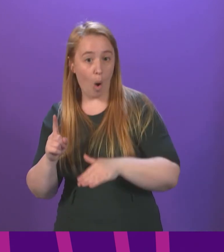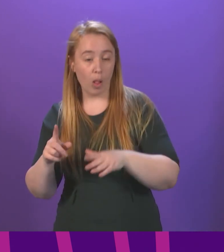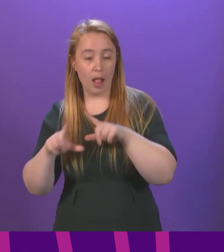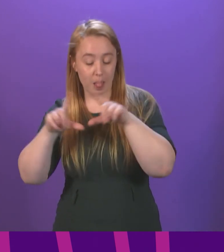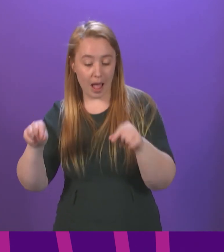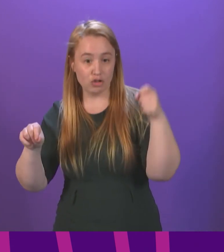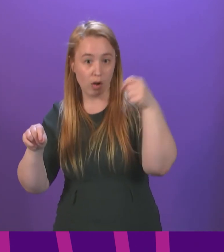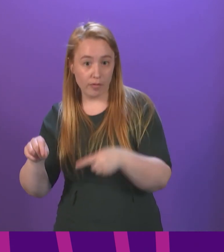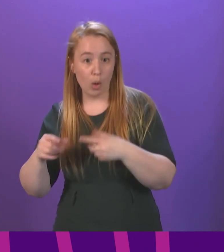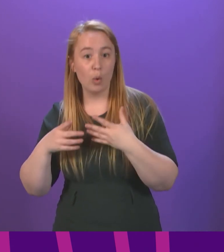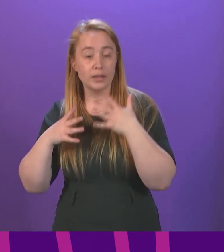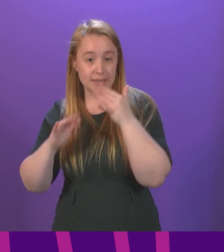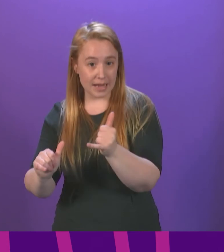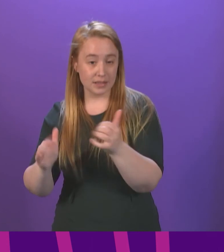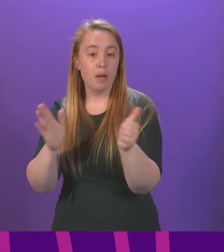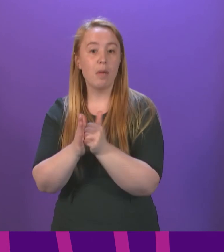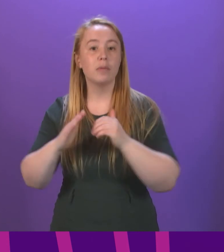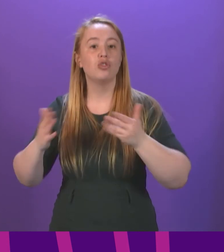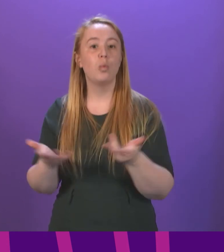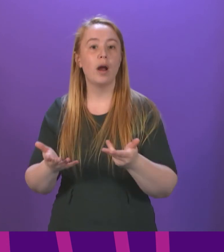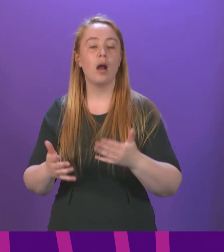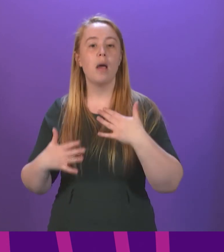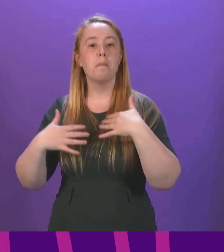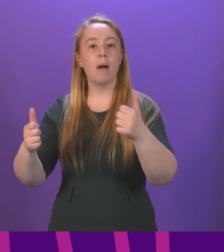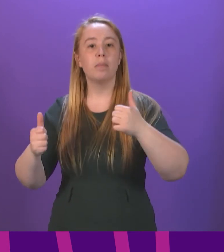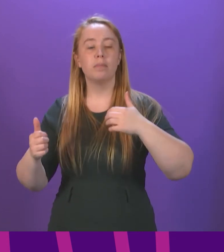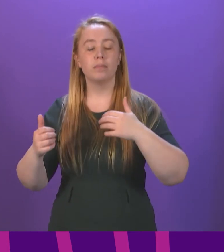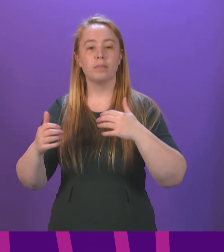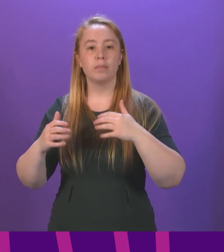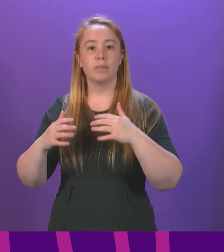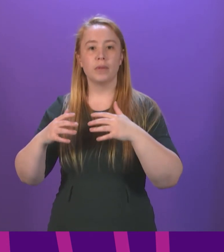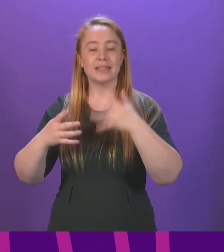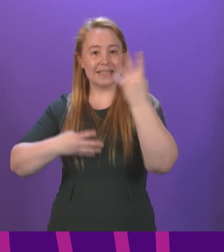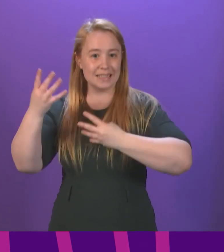flow testing will be published in Public Health Scotland’s weekly Covid-19 statistics report.